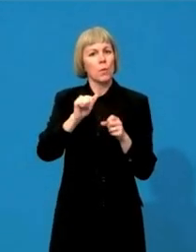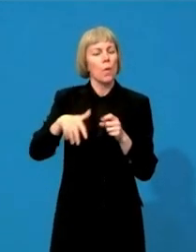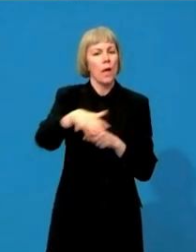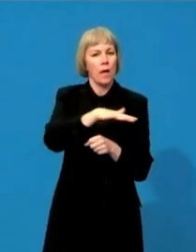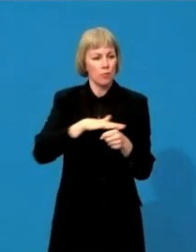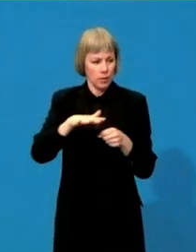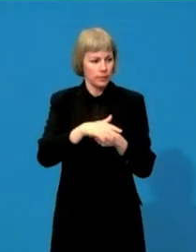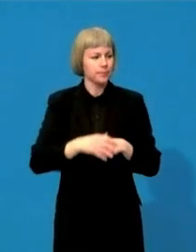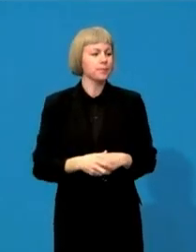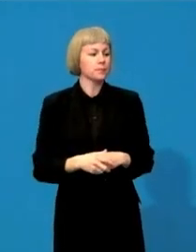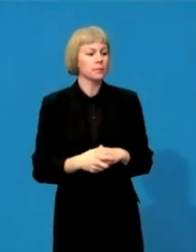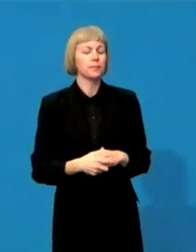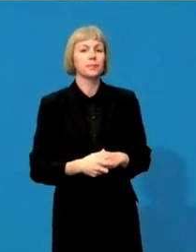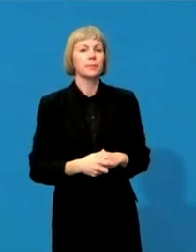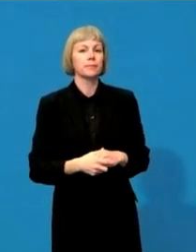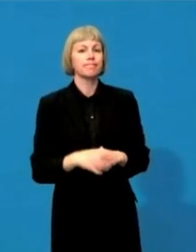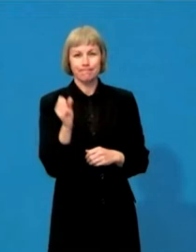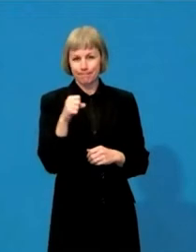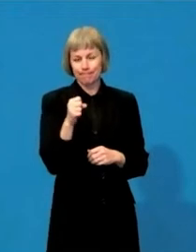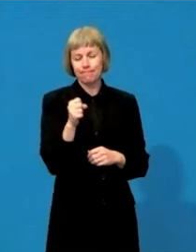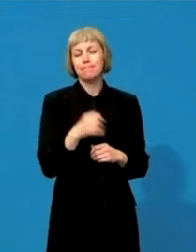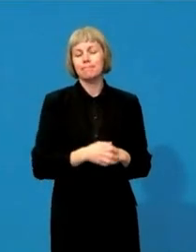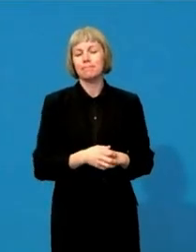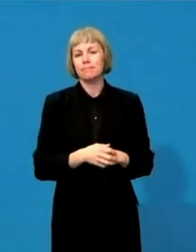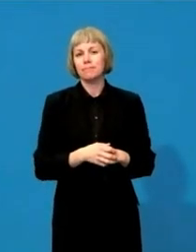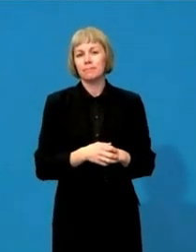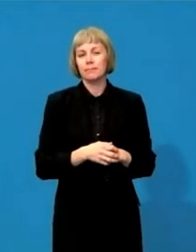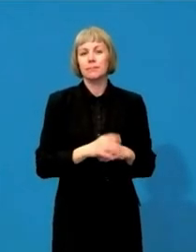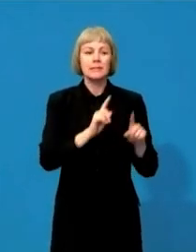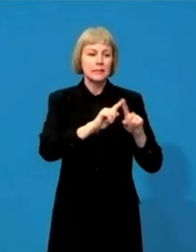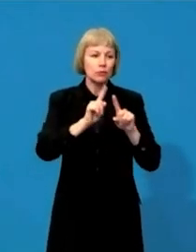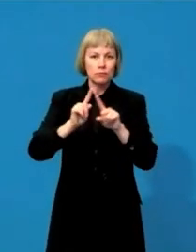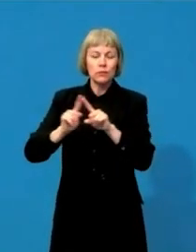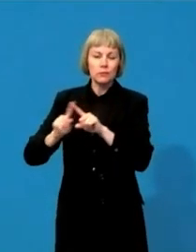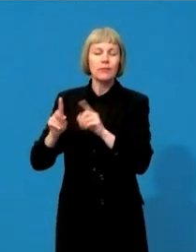Yes. So, there was a range of NDIA representatives coming up to the Valley to